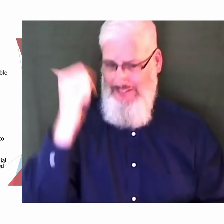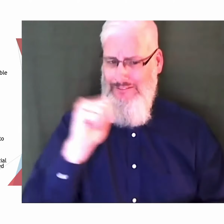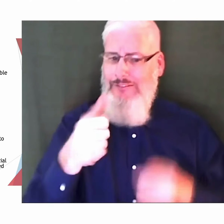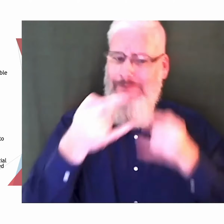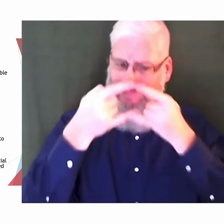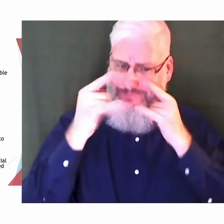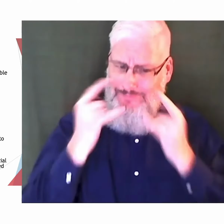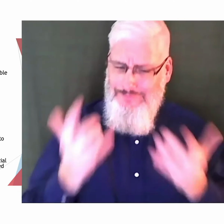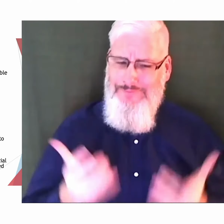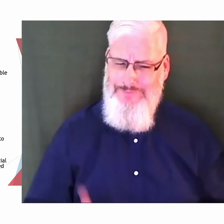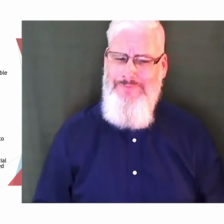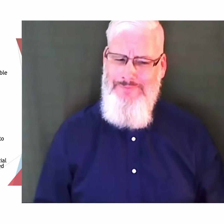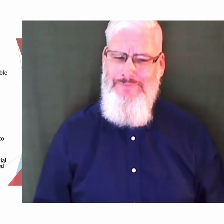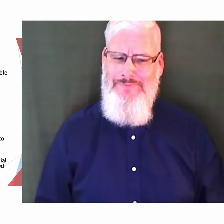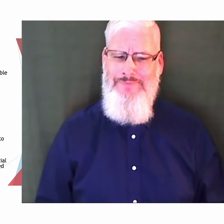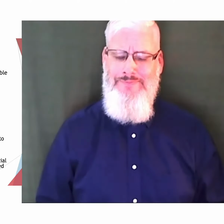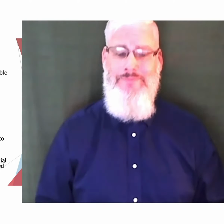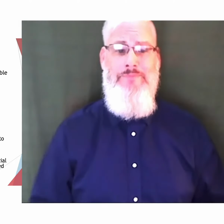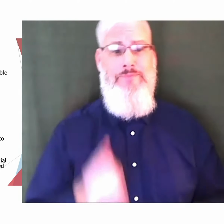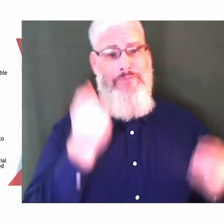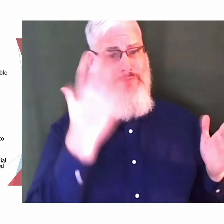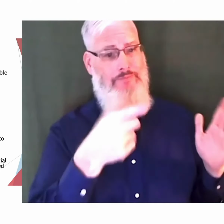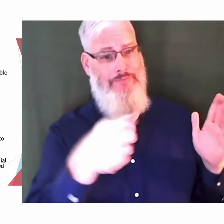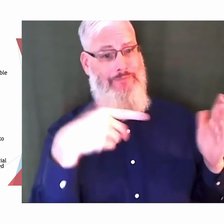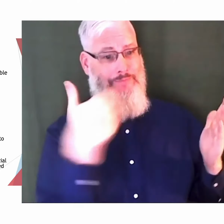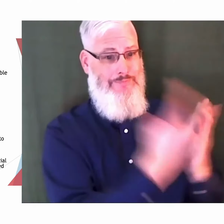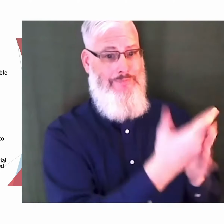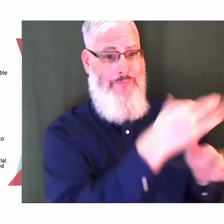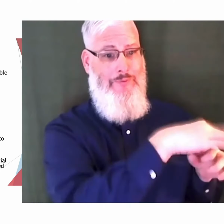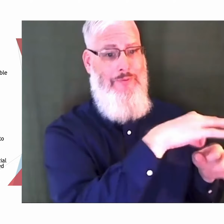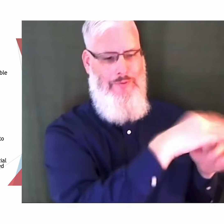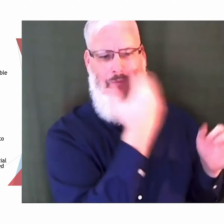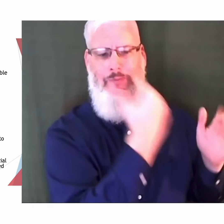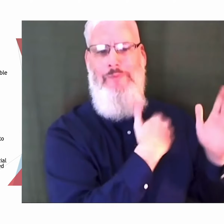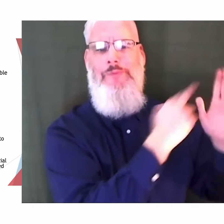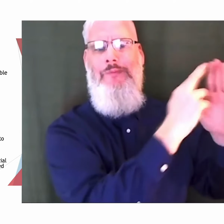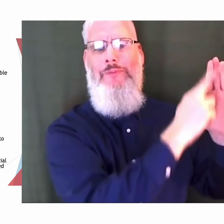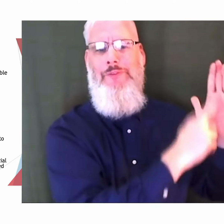for voters without facial coverings to cast a ballot safely on election day.